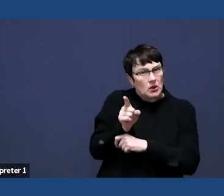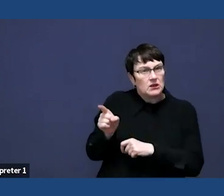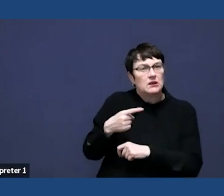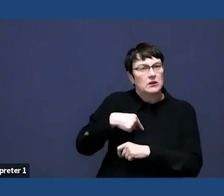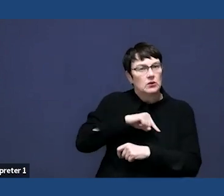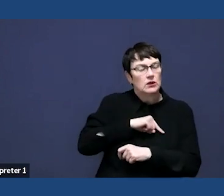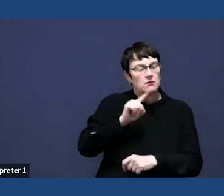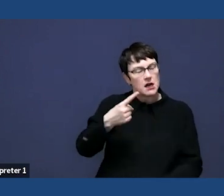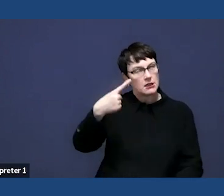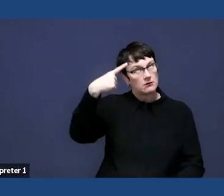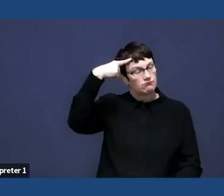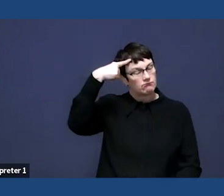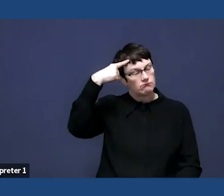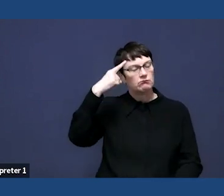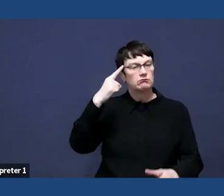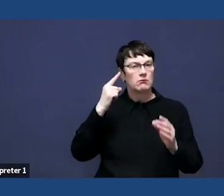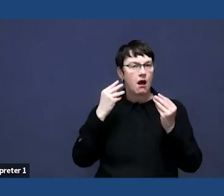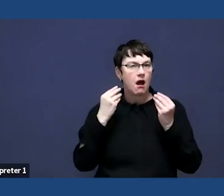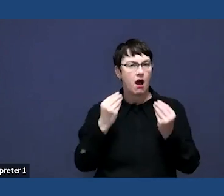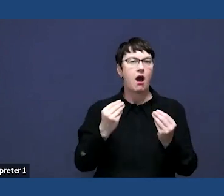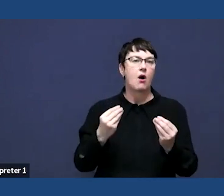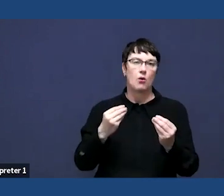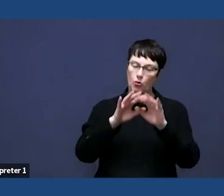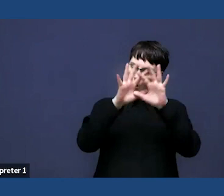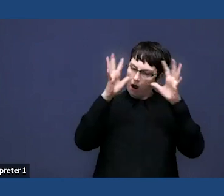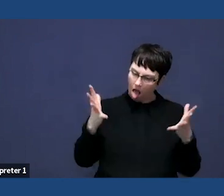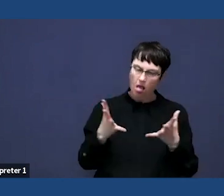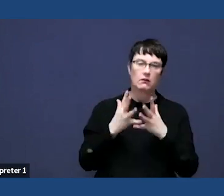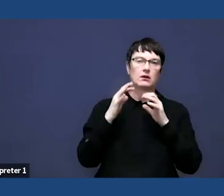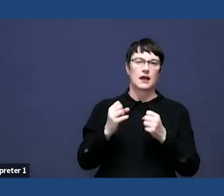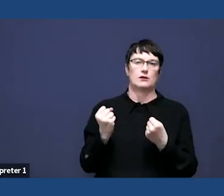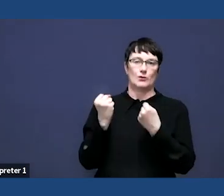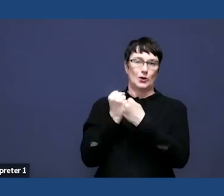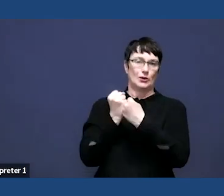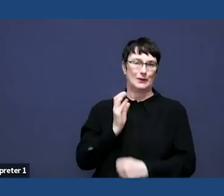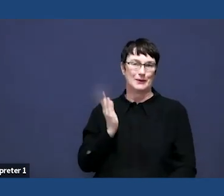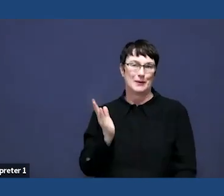It's up to us. We know that UN Convention will only touch a few points.